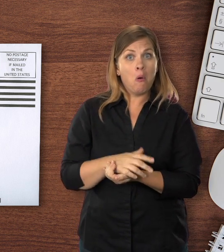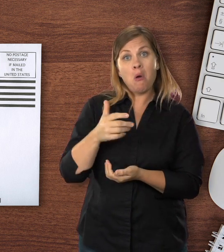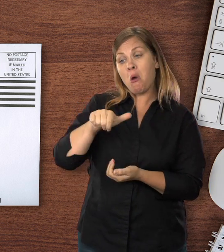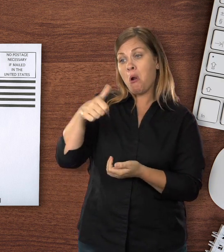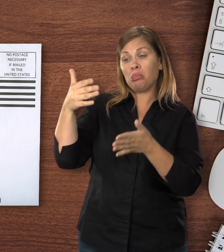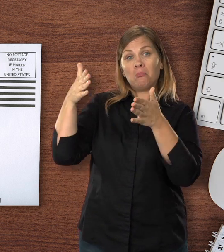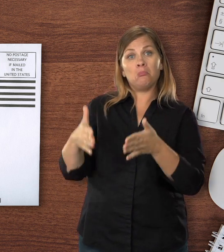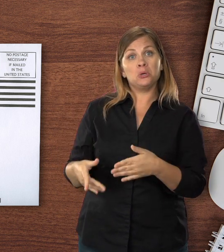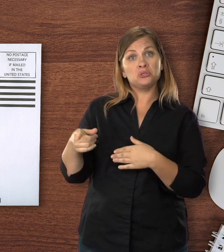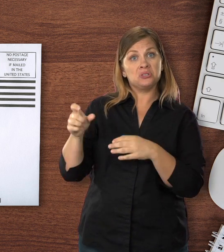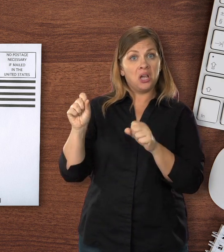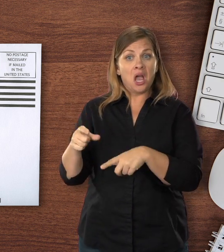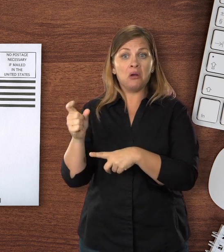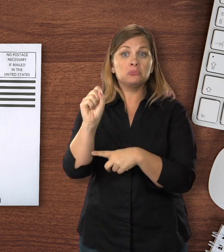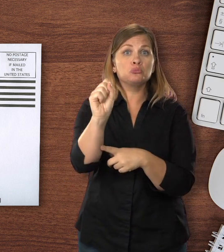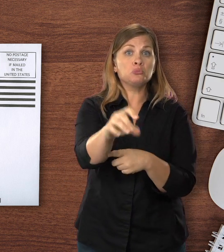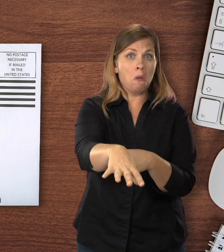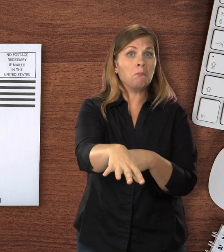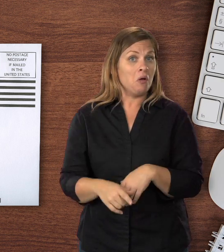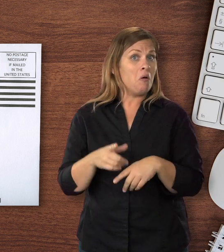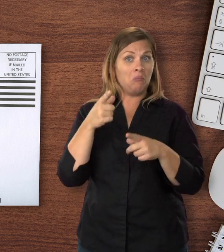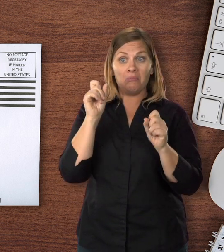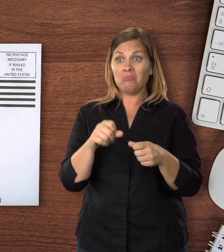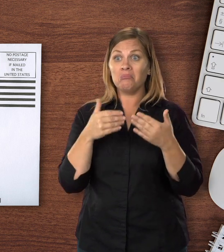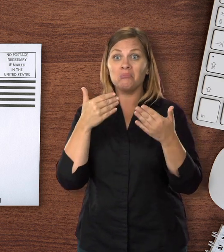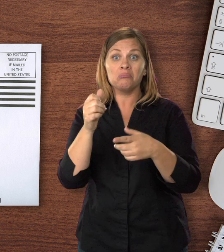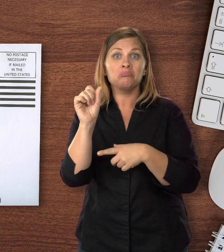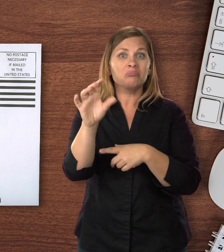or ask someone else to drop it off at your local elections office.